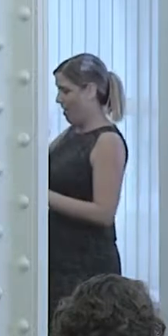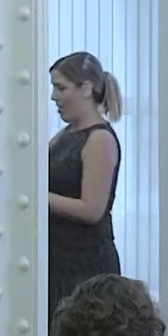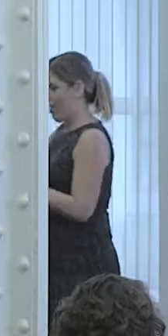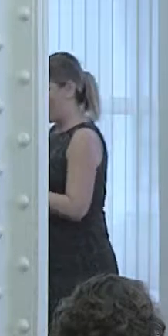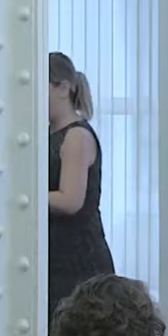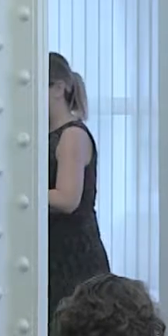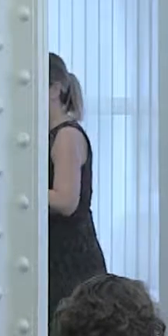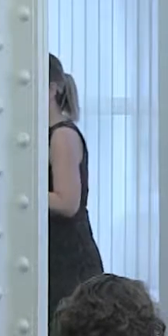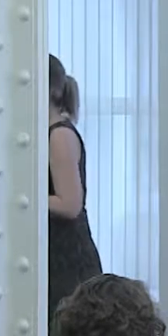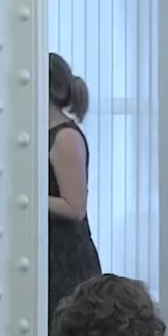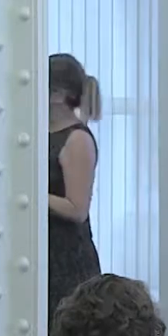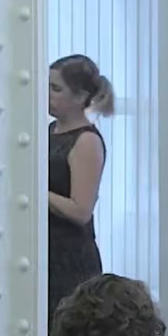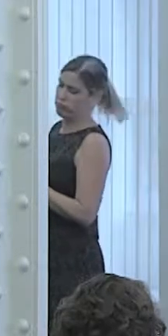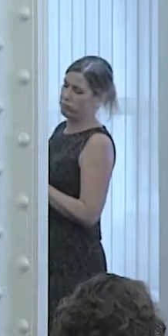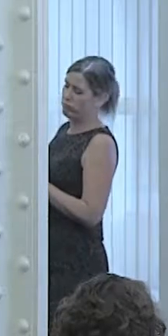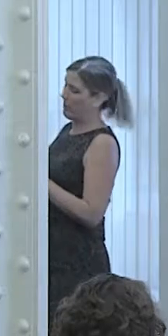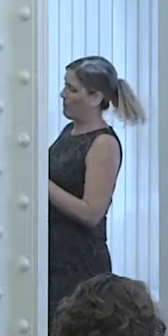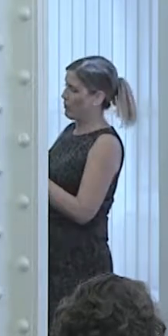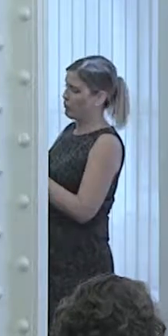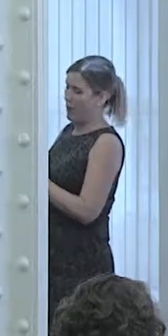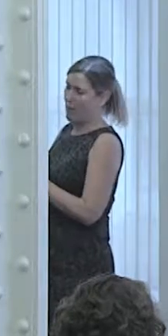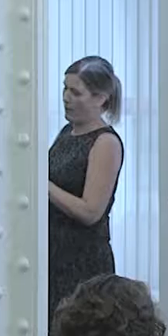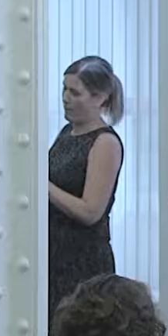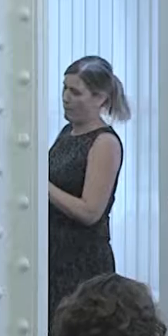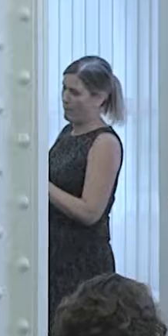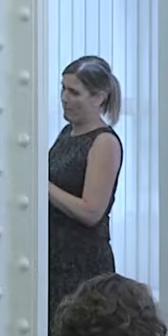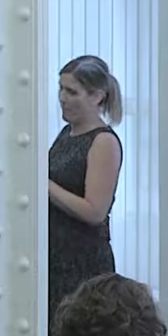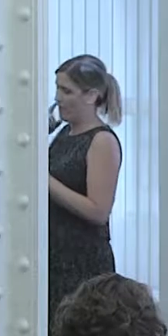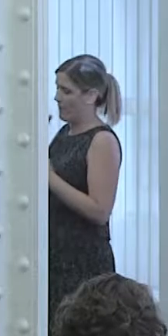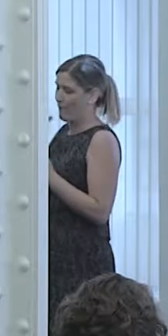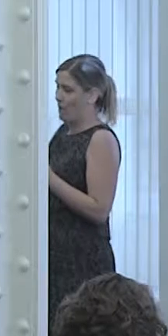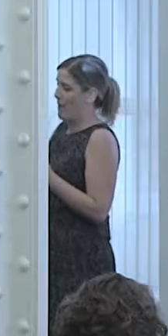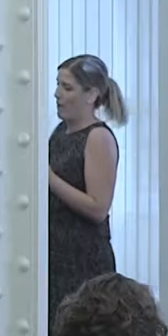then that is a major issue on so many levels.